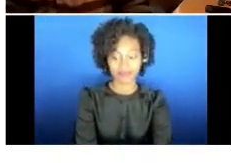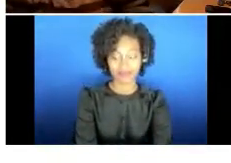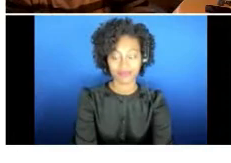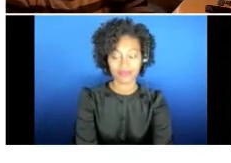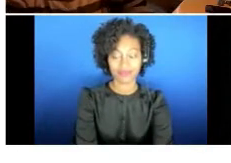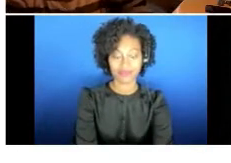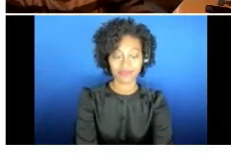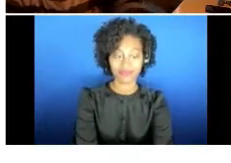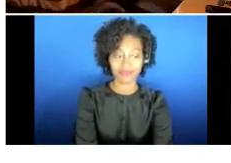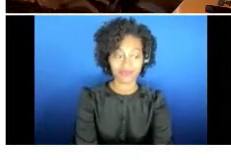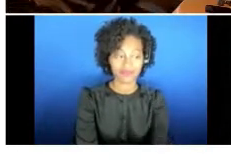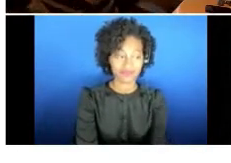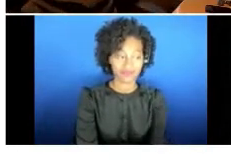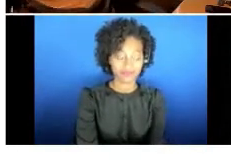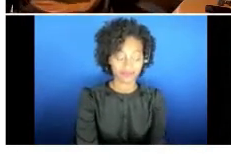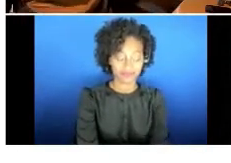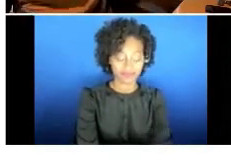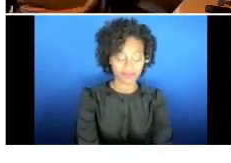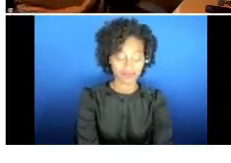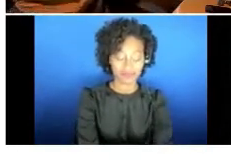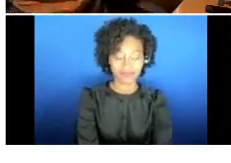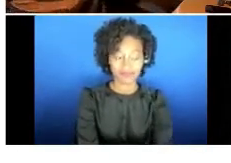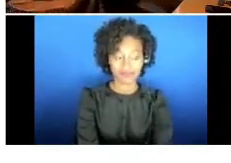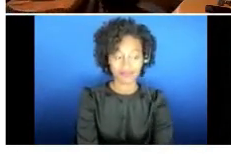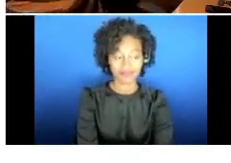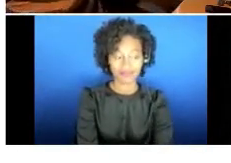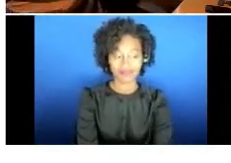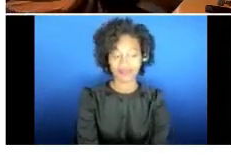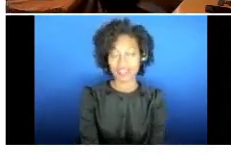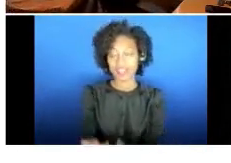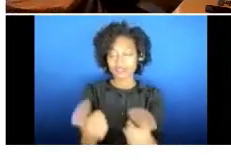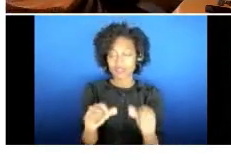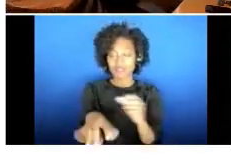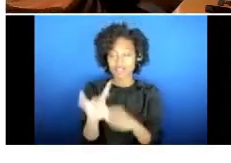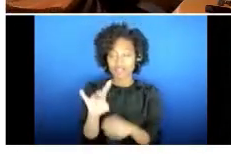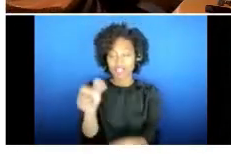going to the other monitor I have. Please bear with me.